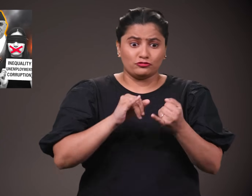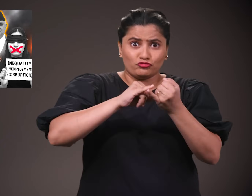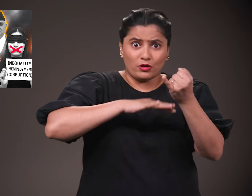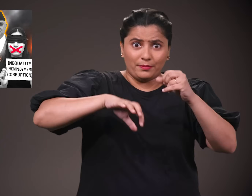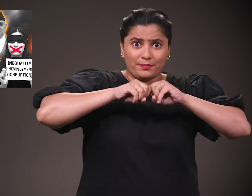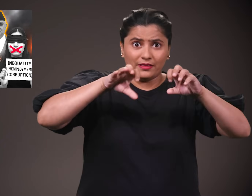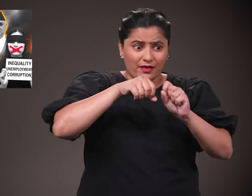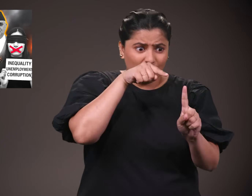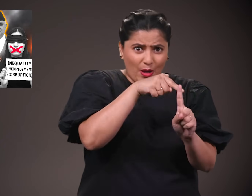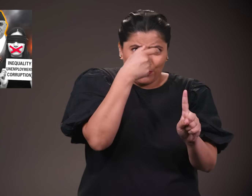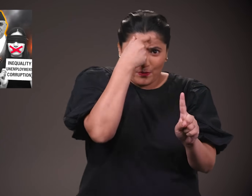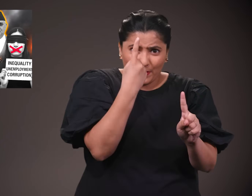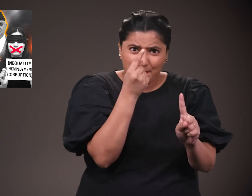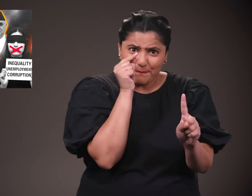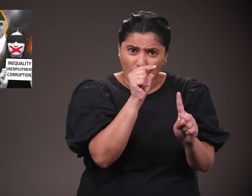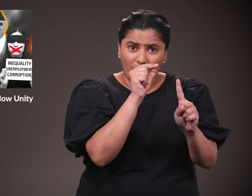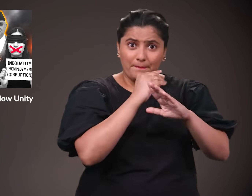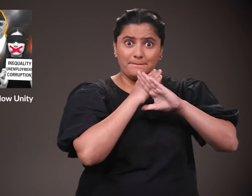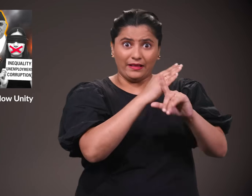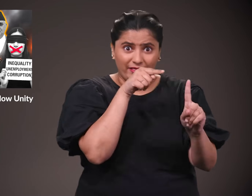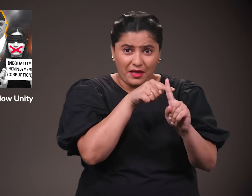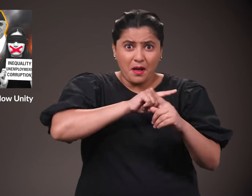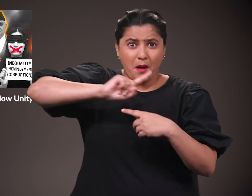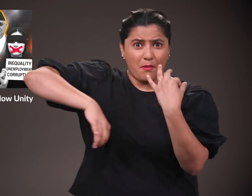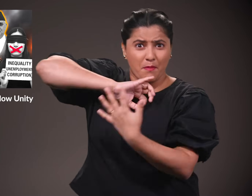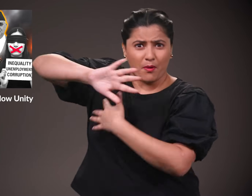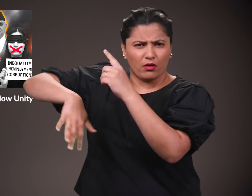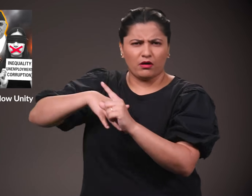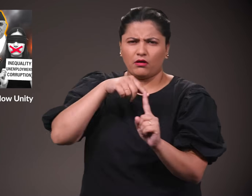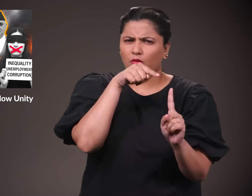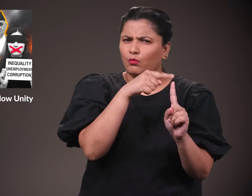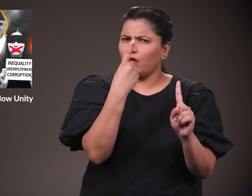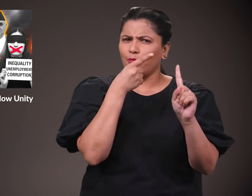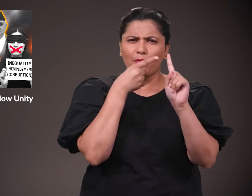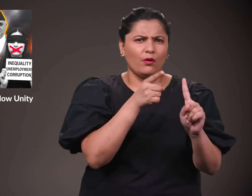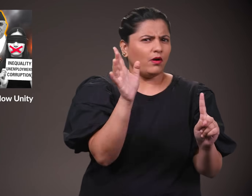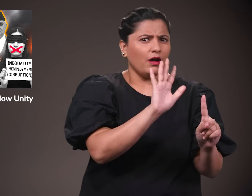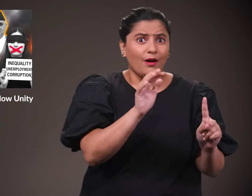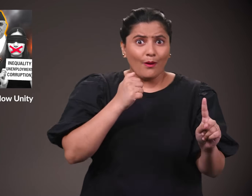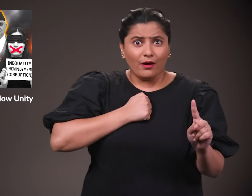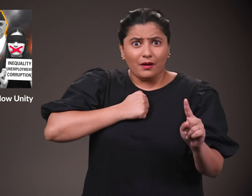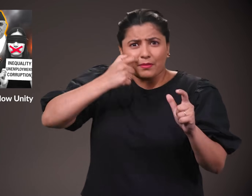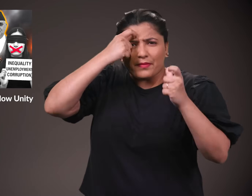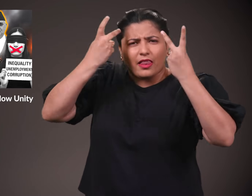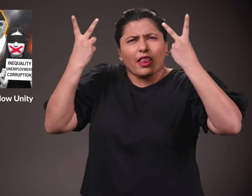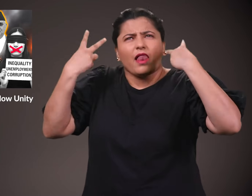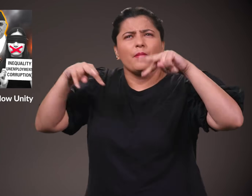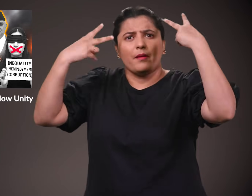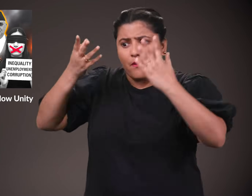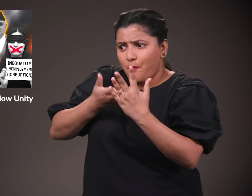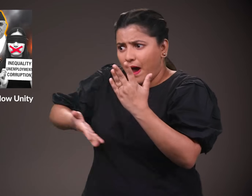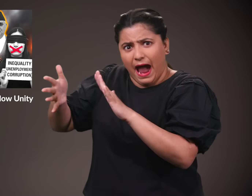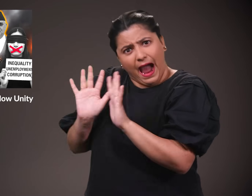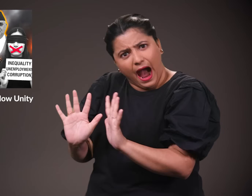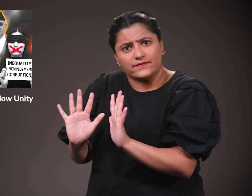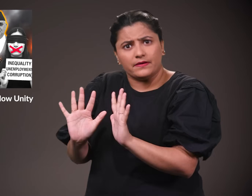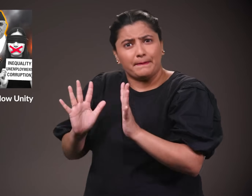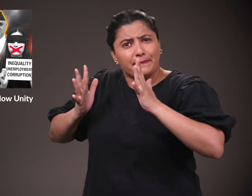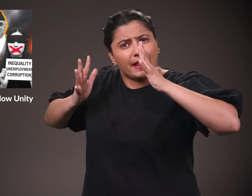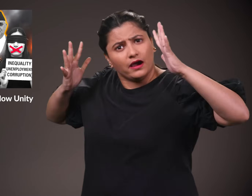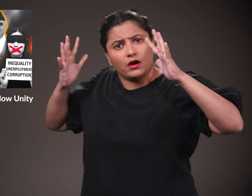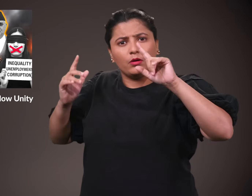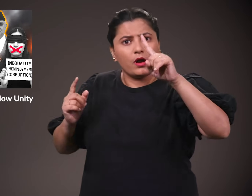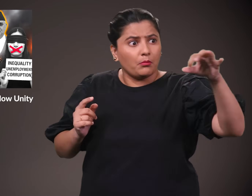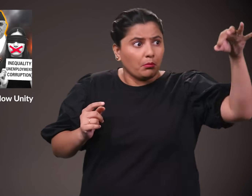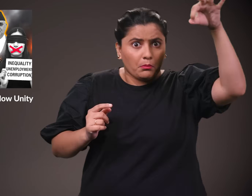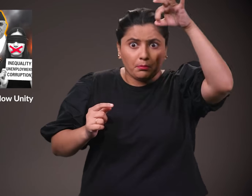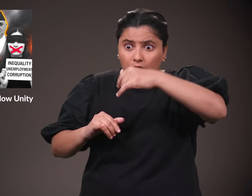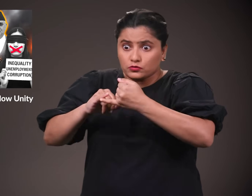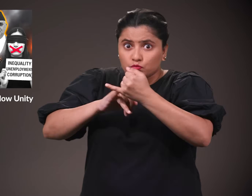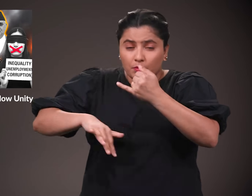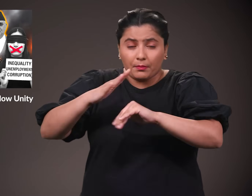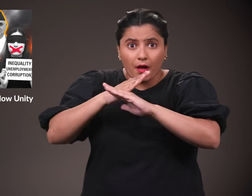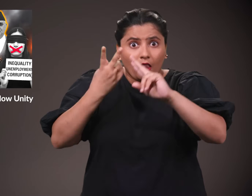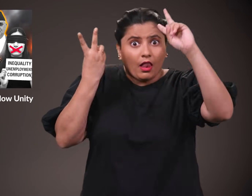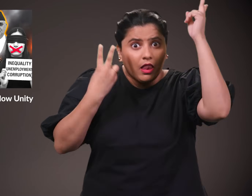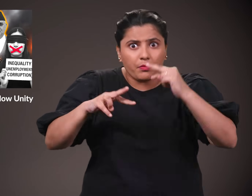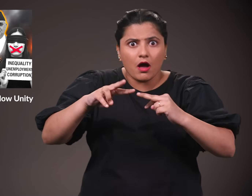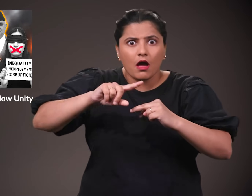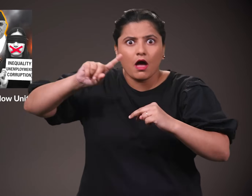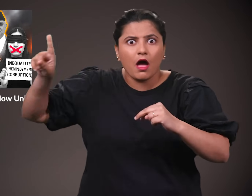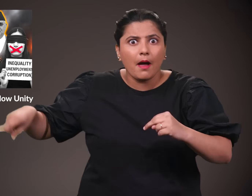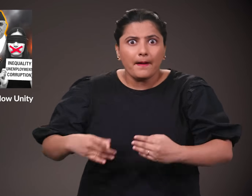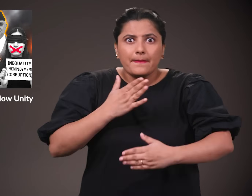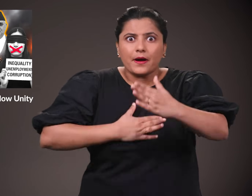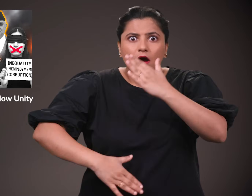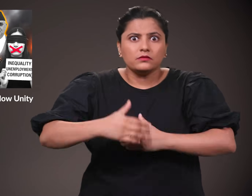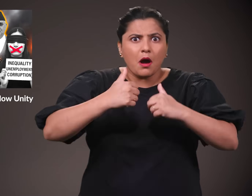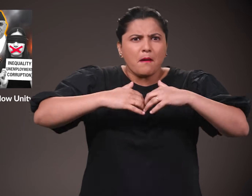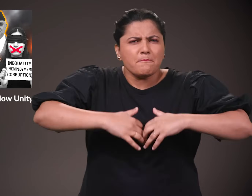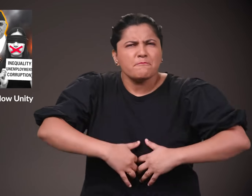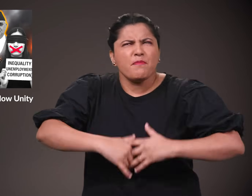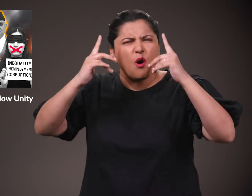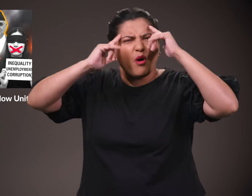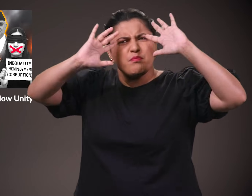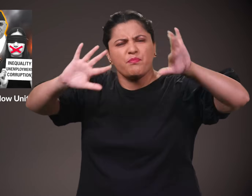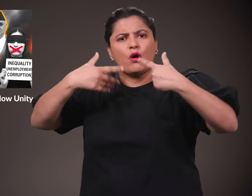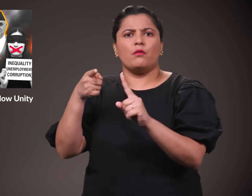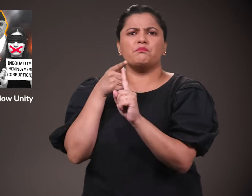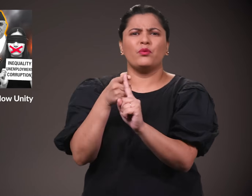“We were triggered by the social media ban, but that is not the only reason we are gathered here.”